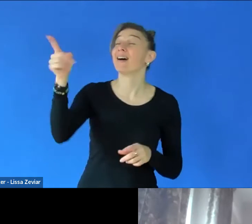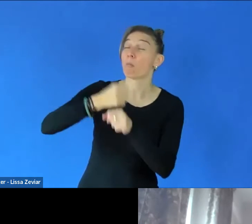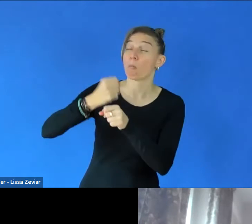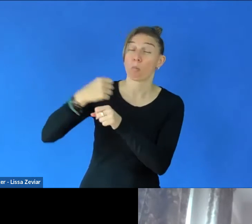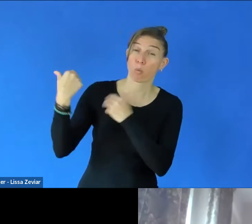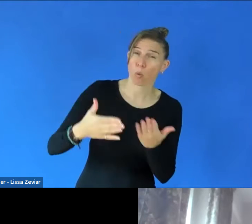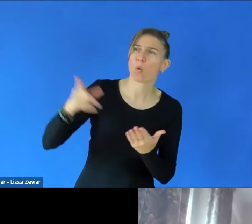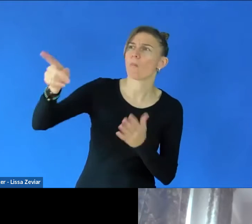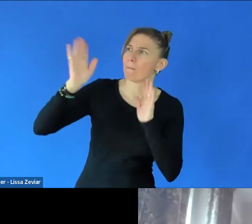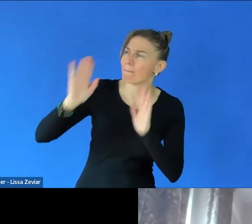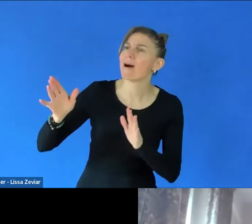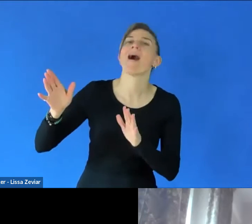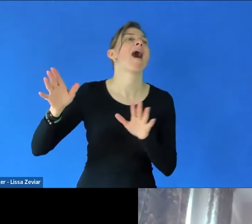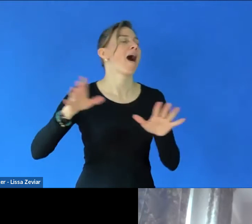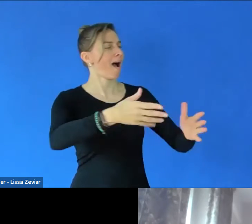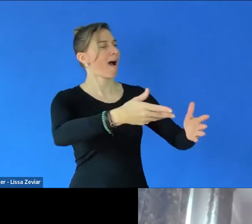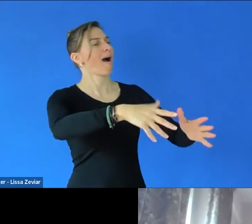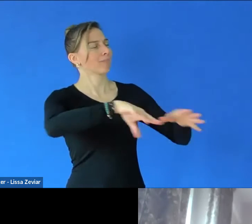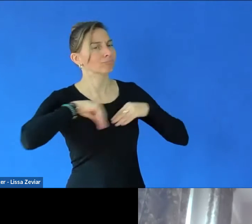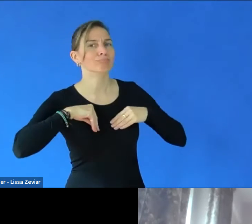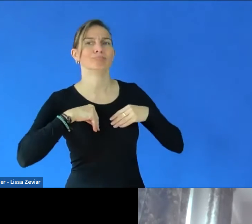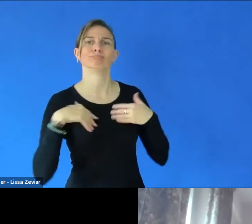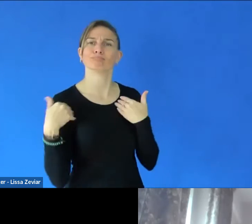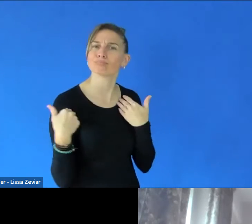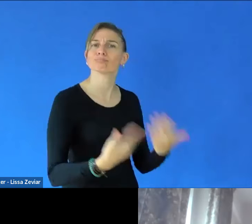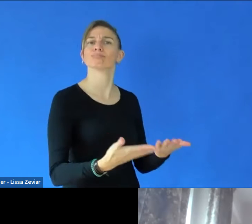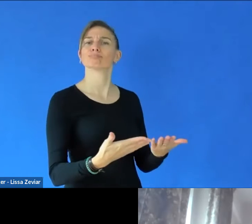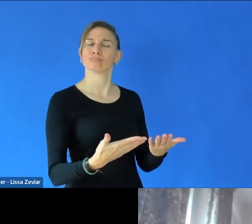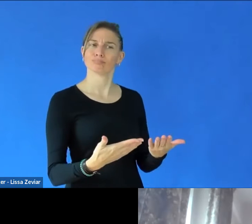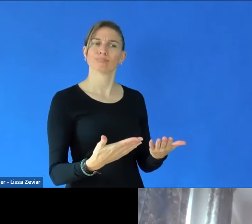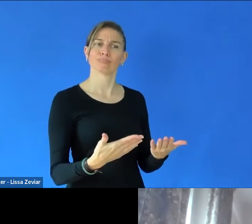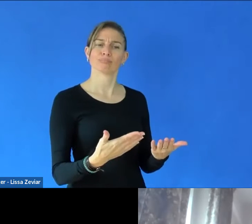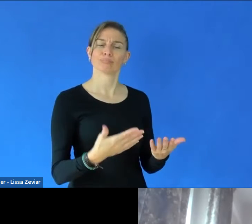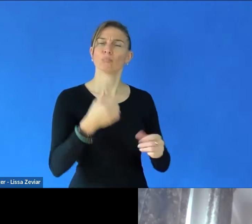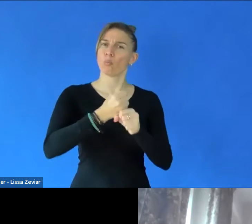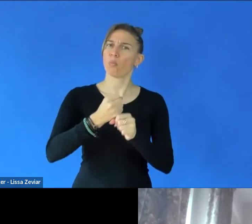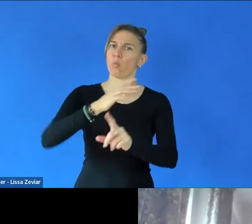and supporting them to make the workplace accessible and inclusive.